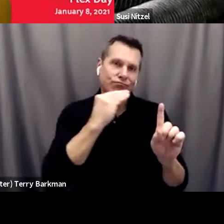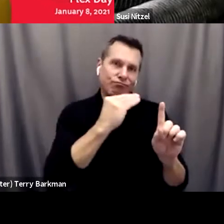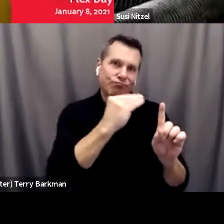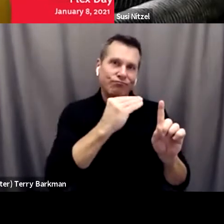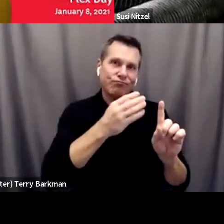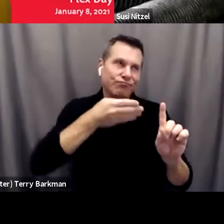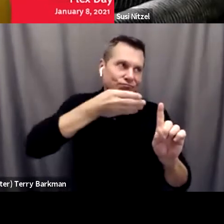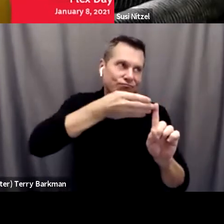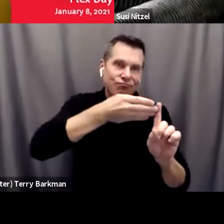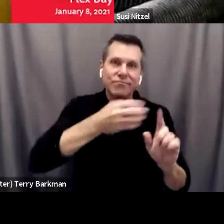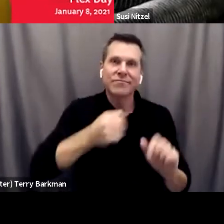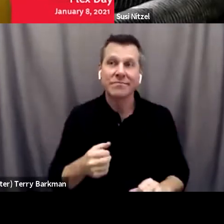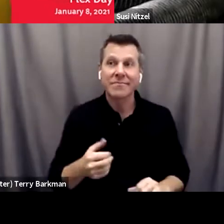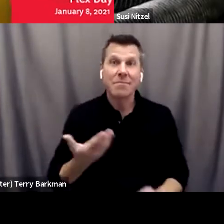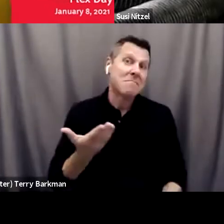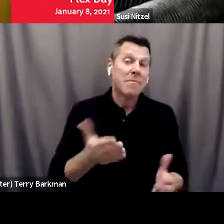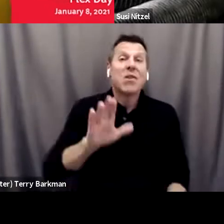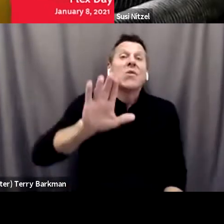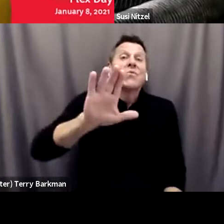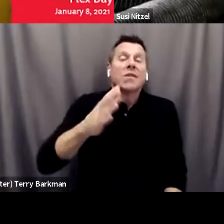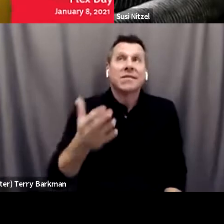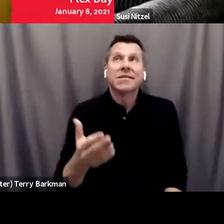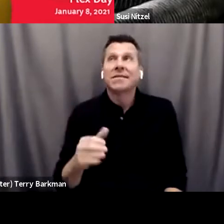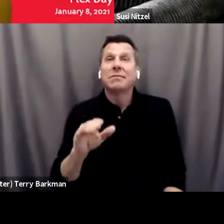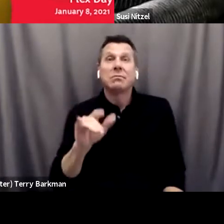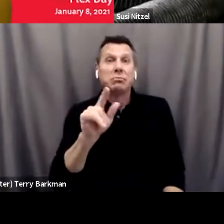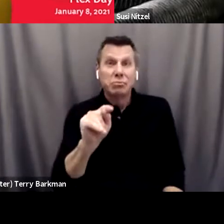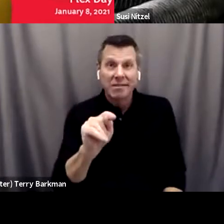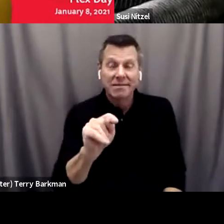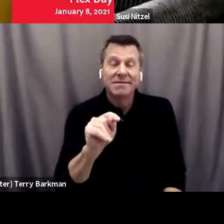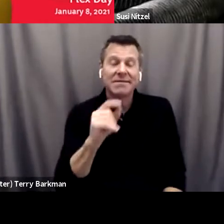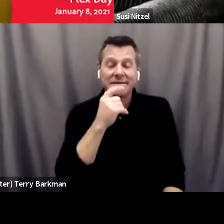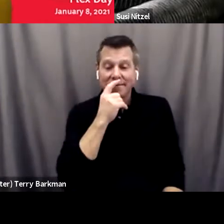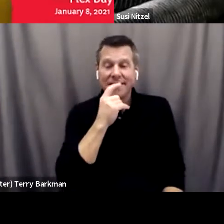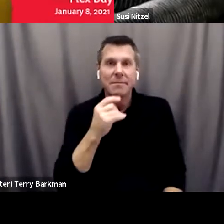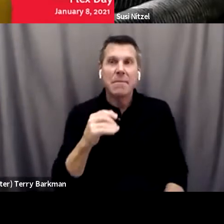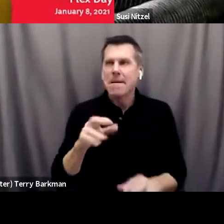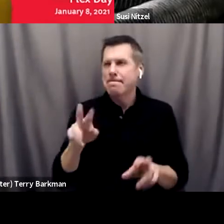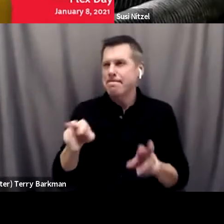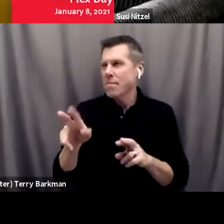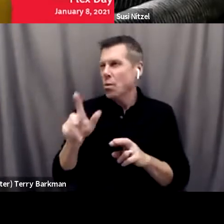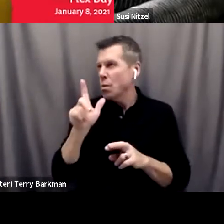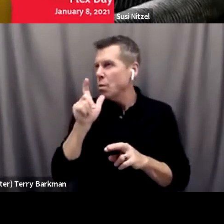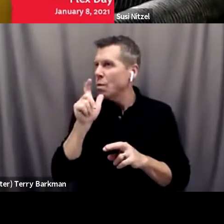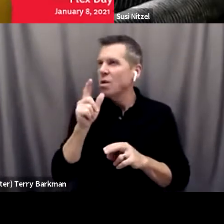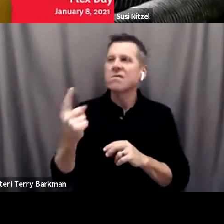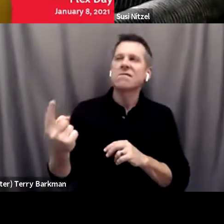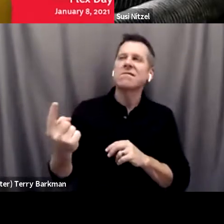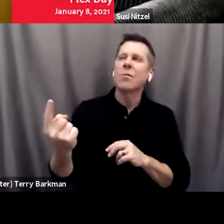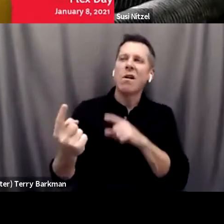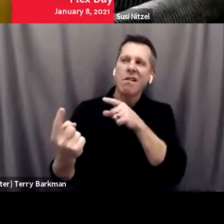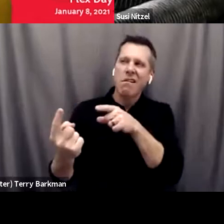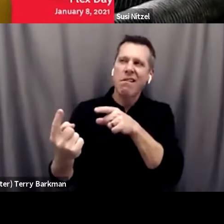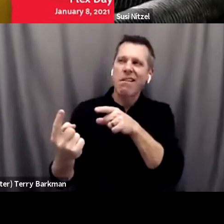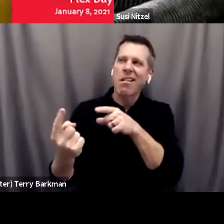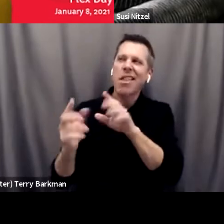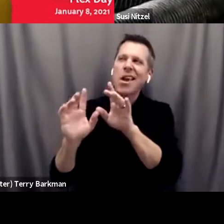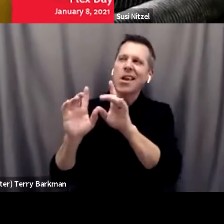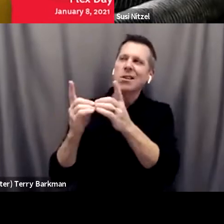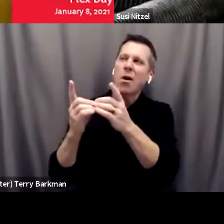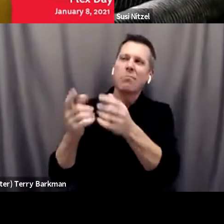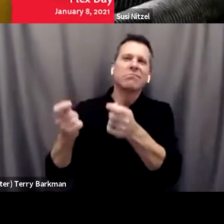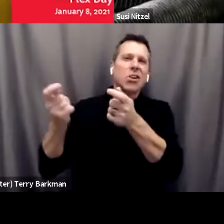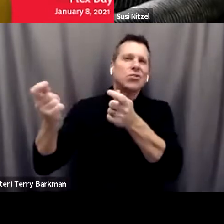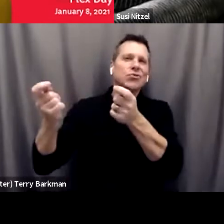something like, you know, identifying someone in, I guess, sort of like a department chair role, but in a slightly different role that